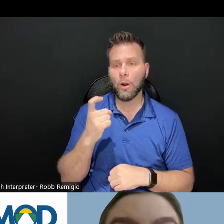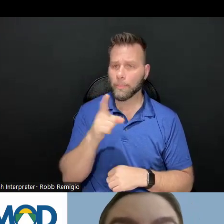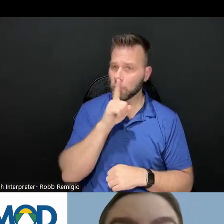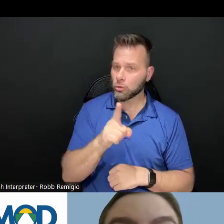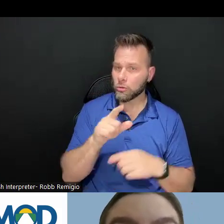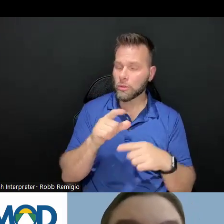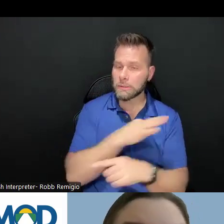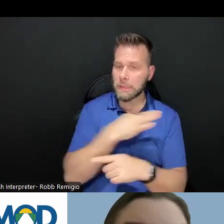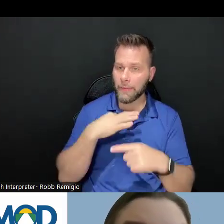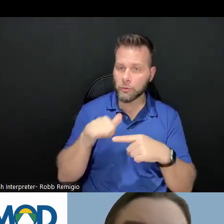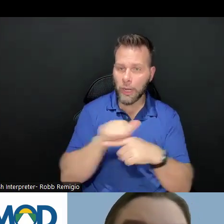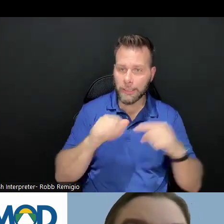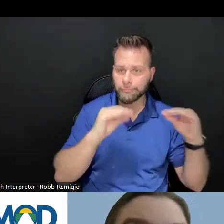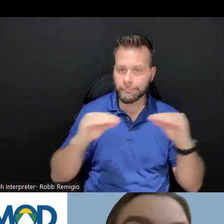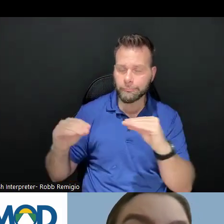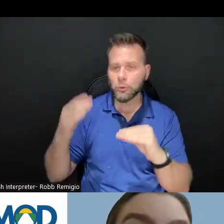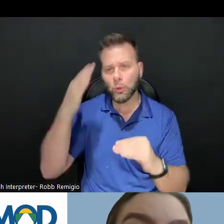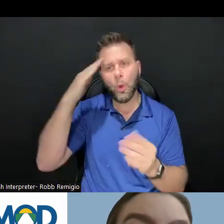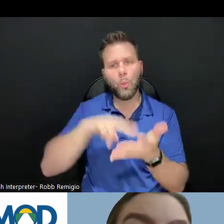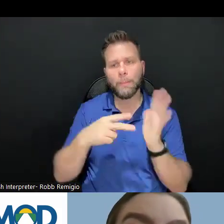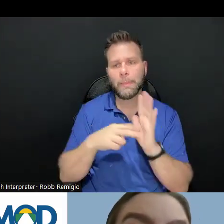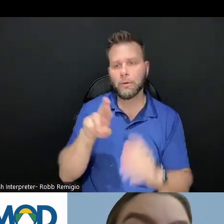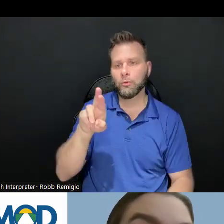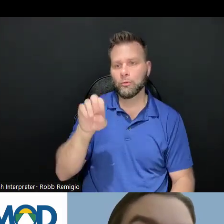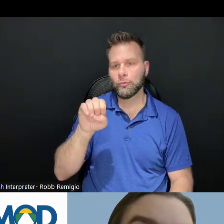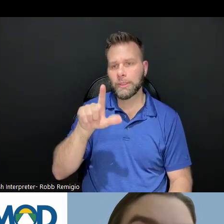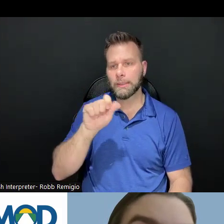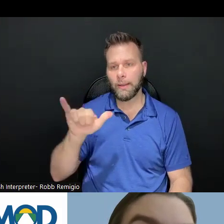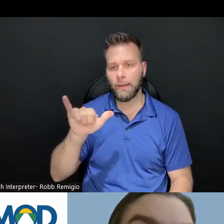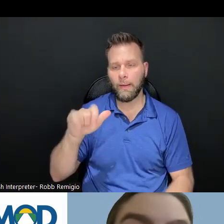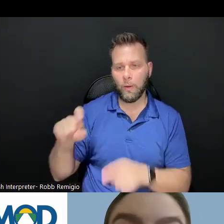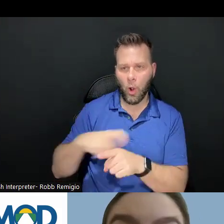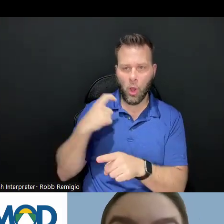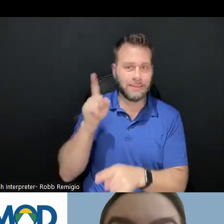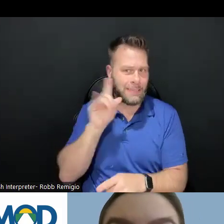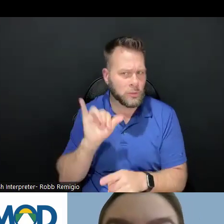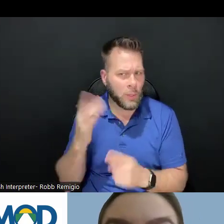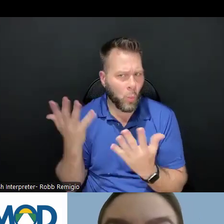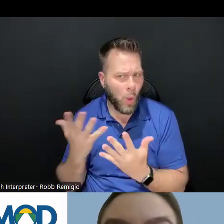Making sure your staff are trained to know what a relay call sound like and know how to